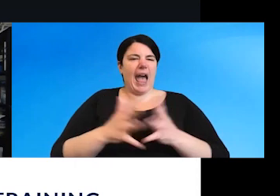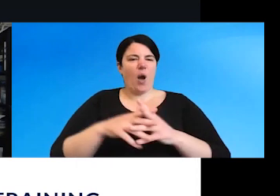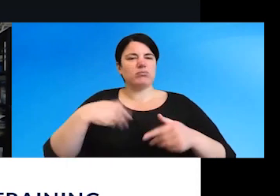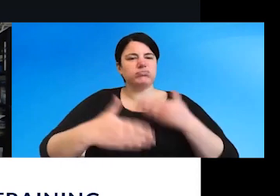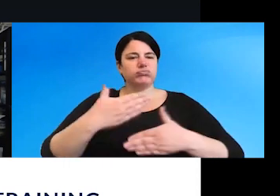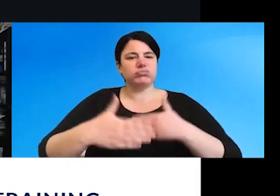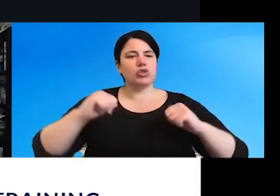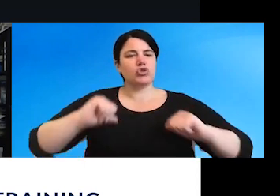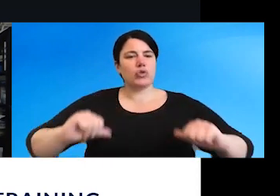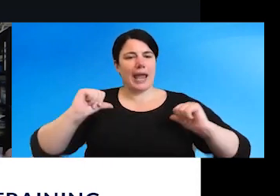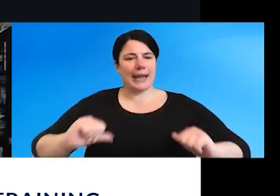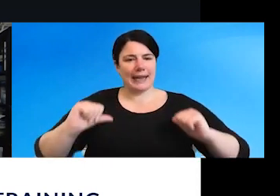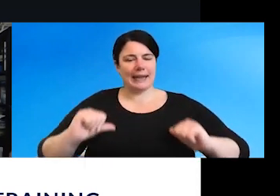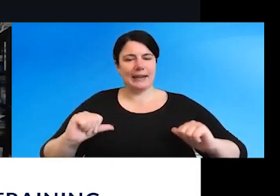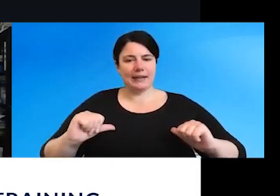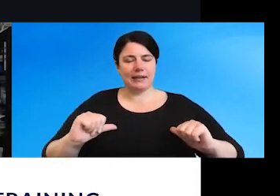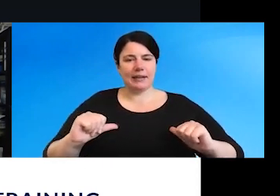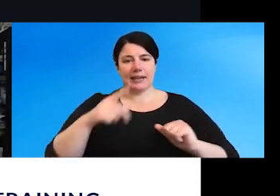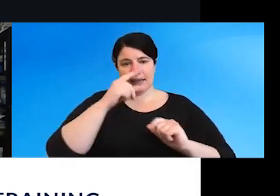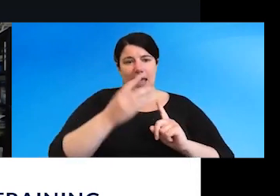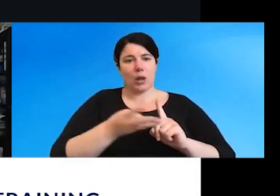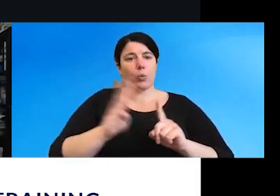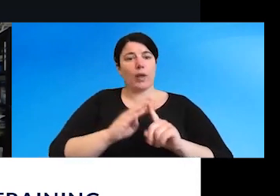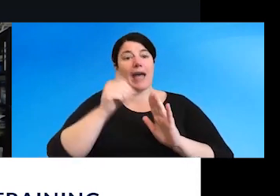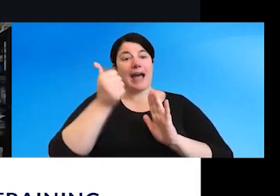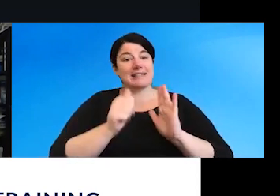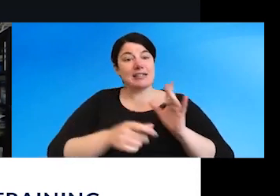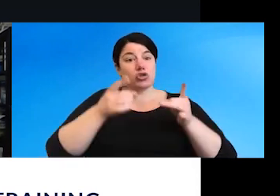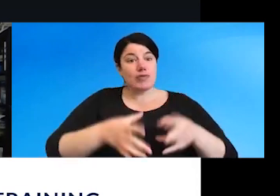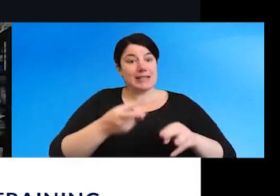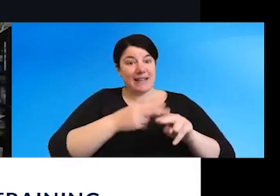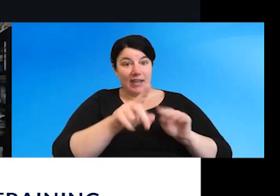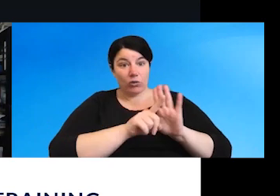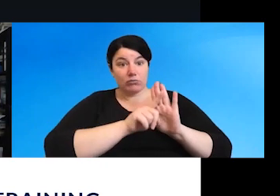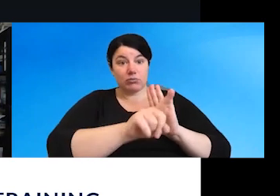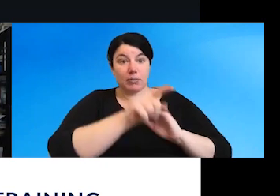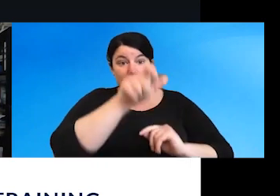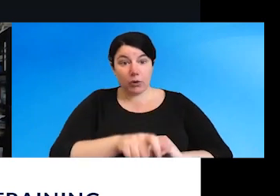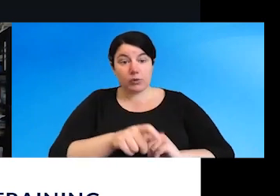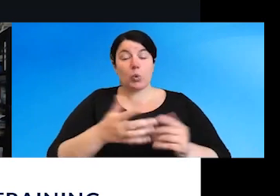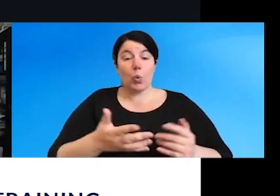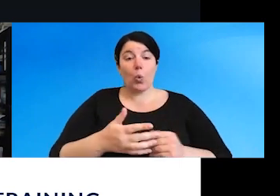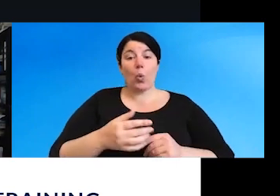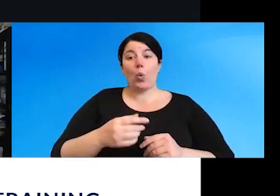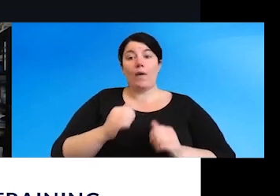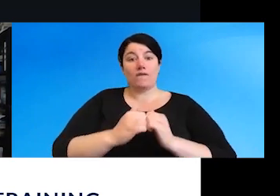with your artistic cr, -- director, if they're going to be the spokesperson. You can run this with a friend, or if you're an